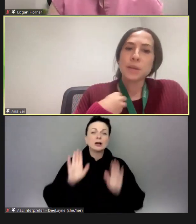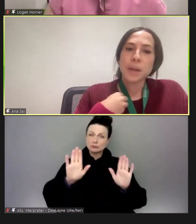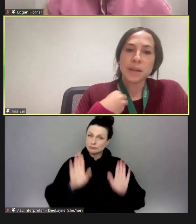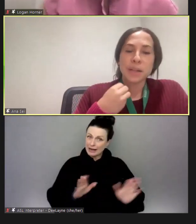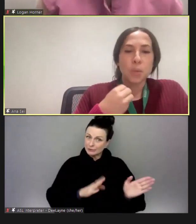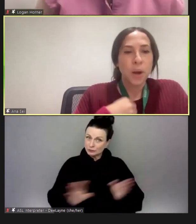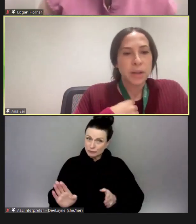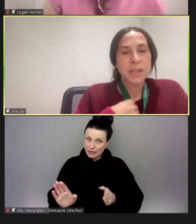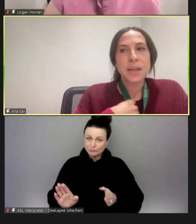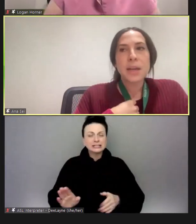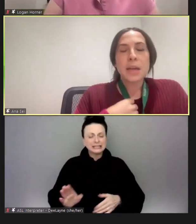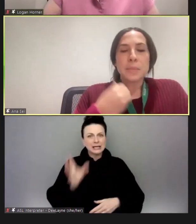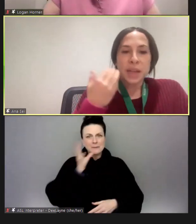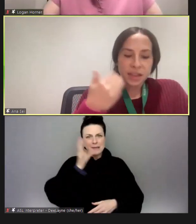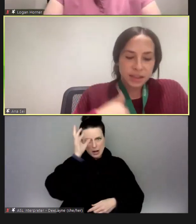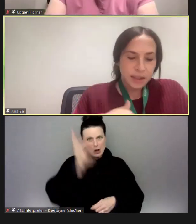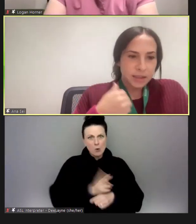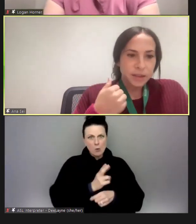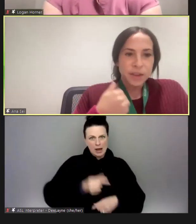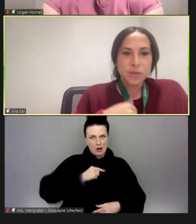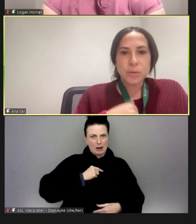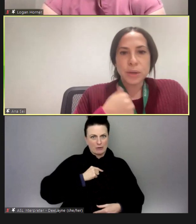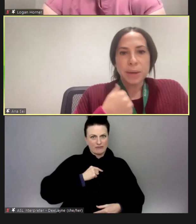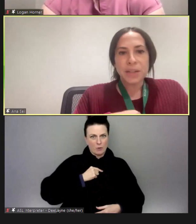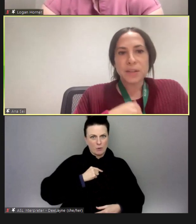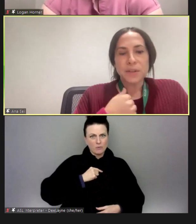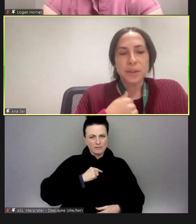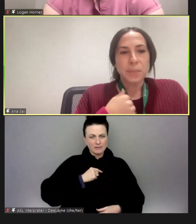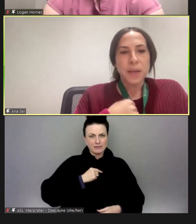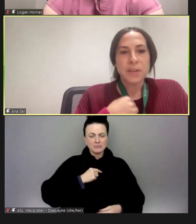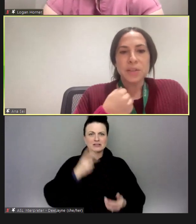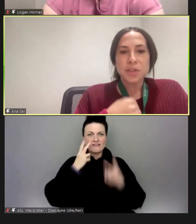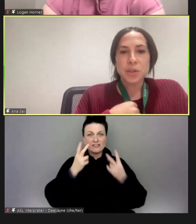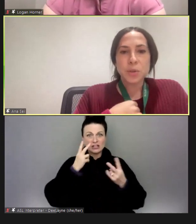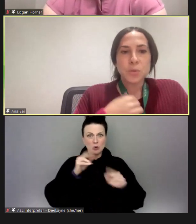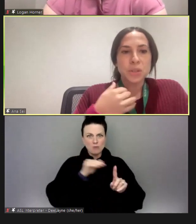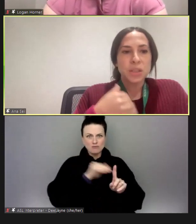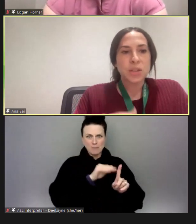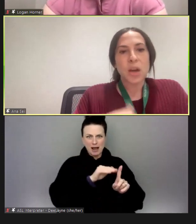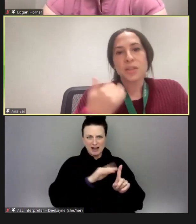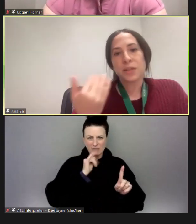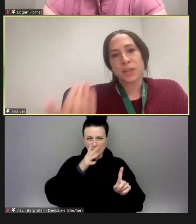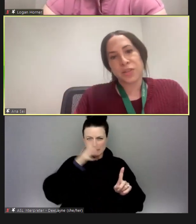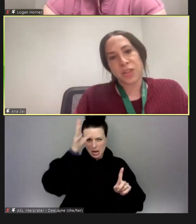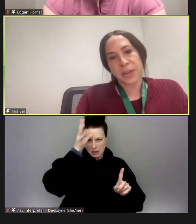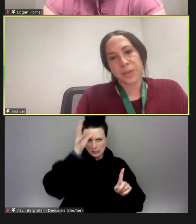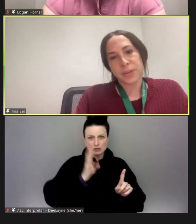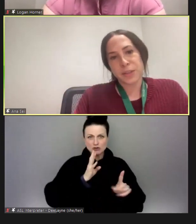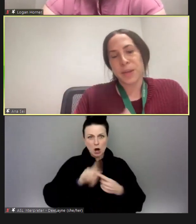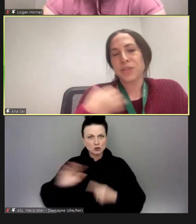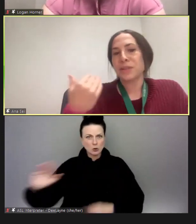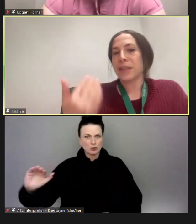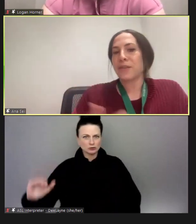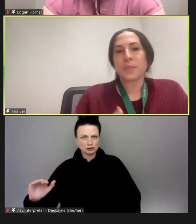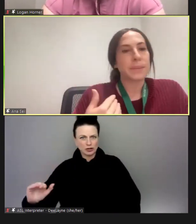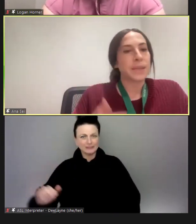parent wear it because it's a visual reminder for the parent too to talk to